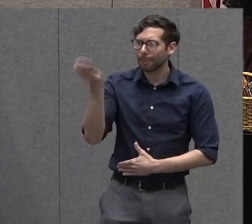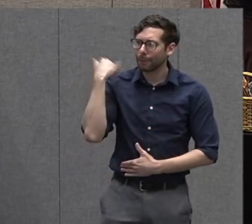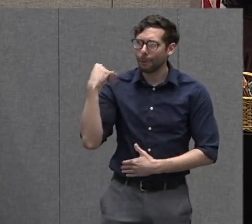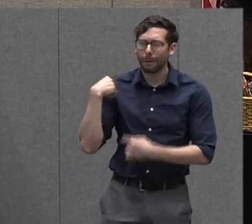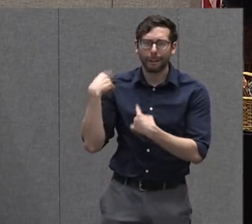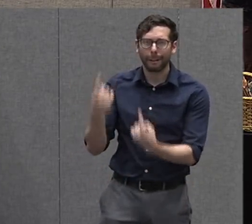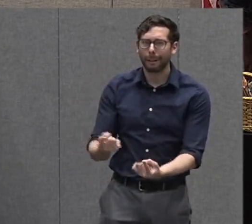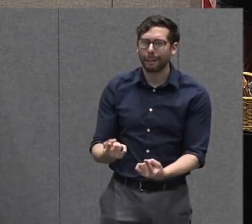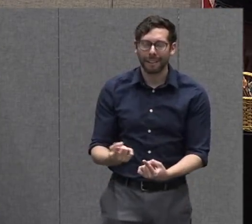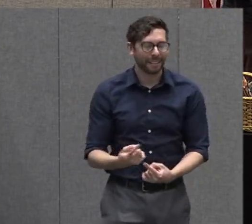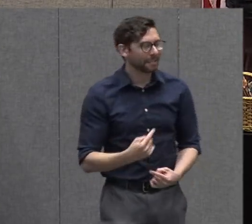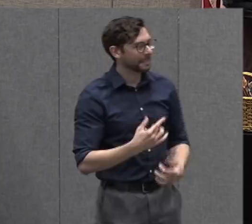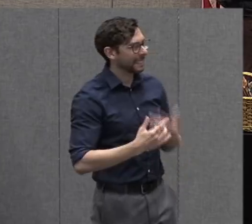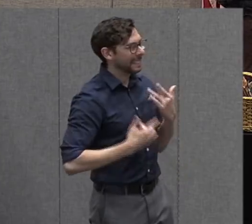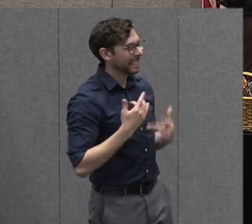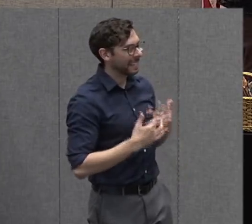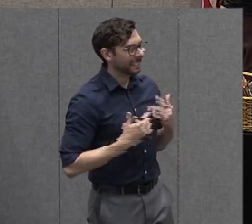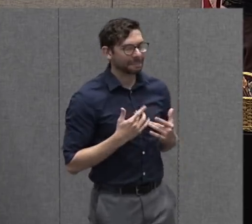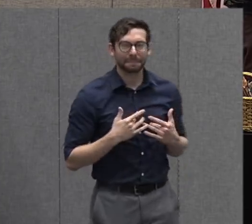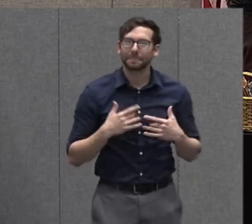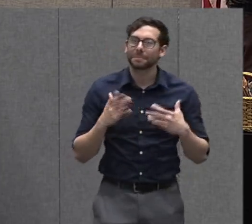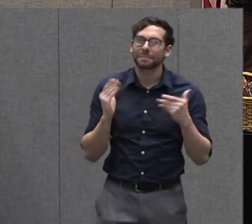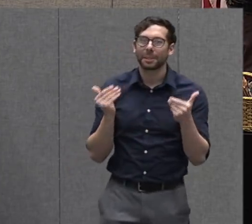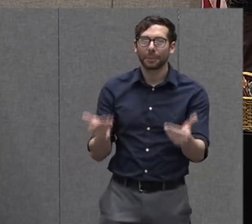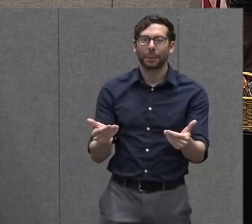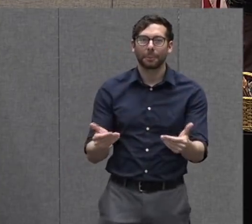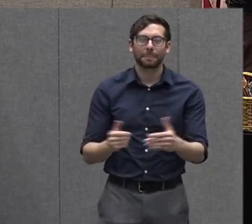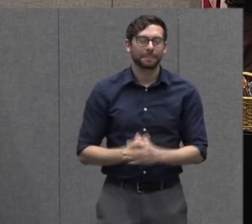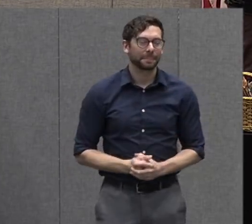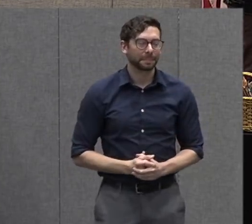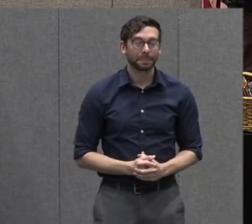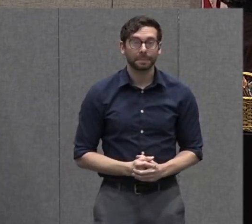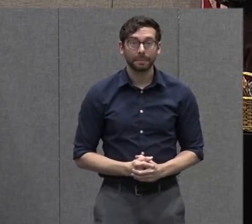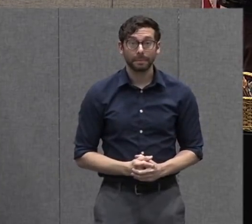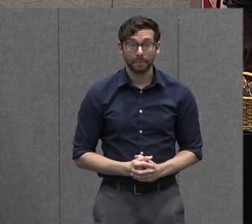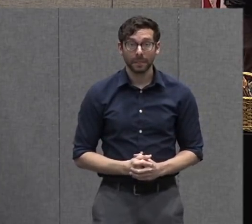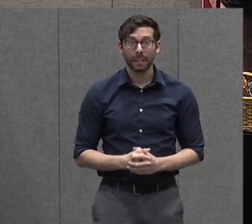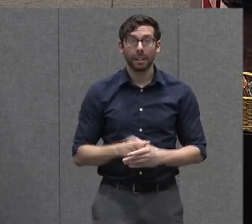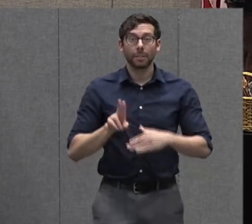[Mr. R] Here we go, okay. With prosody, how now, brown cow